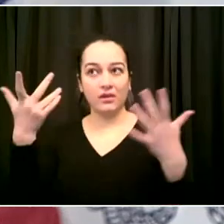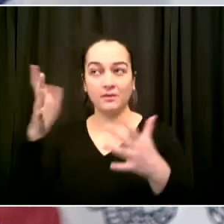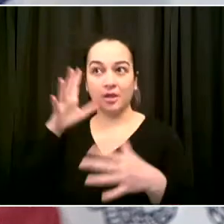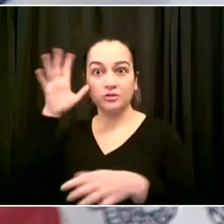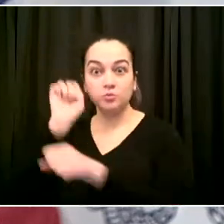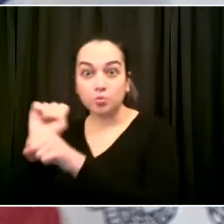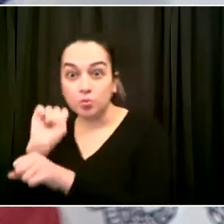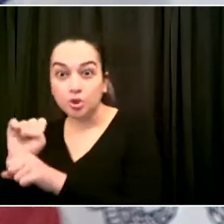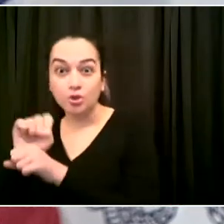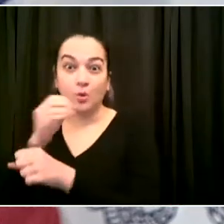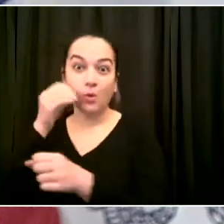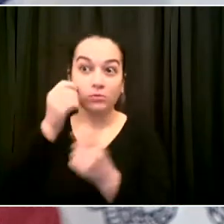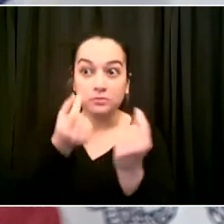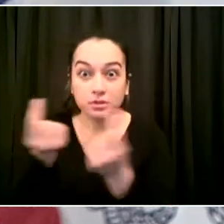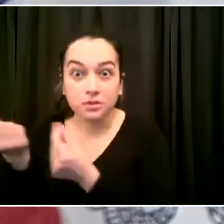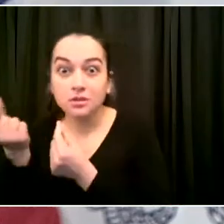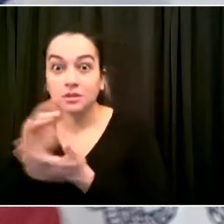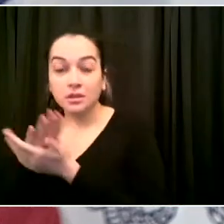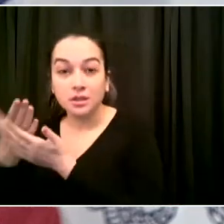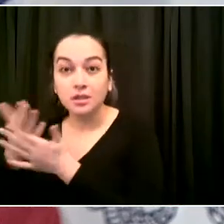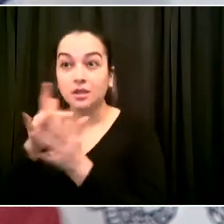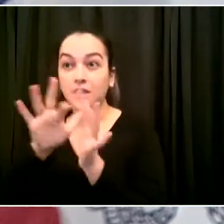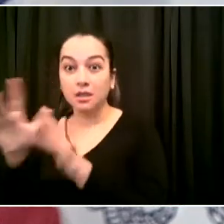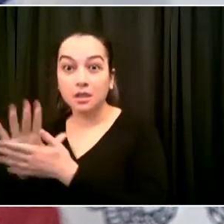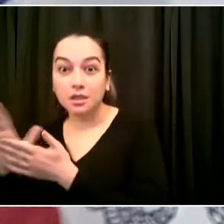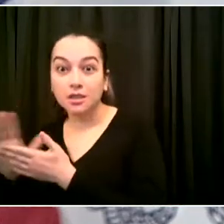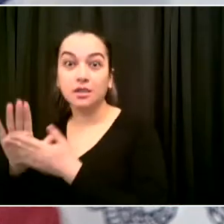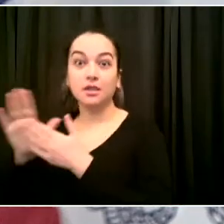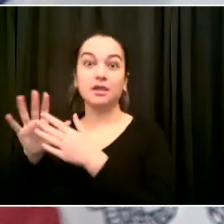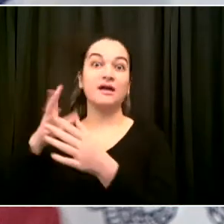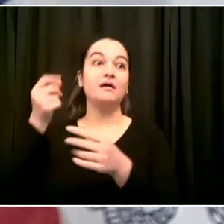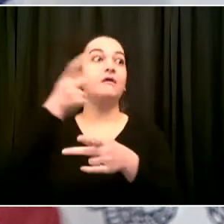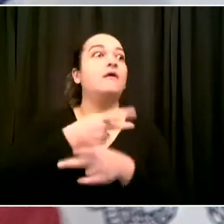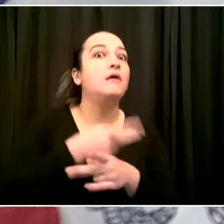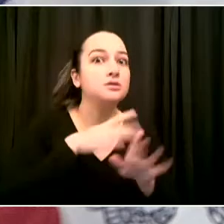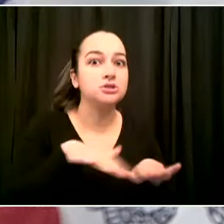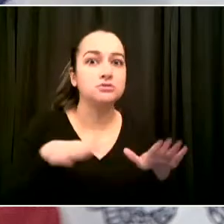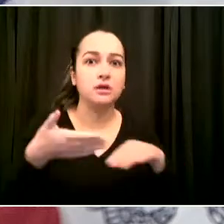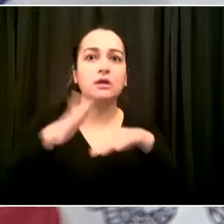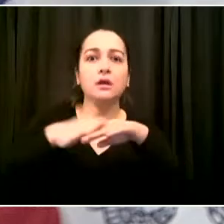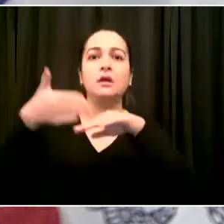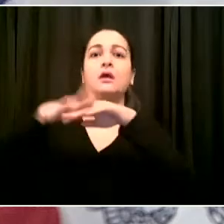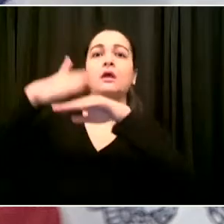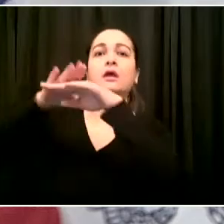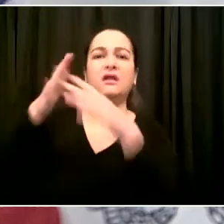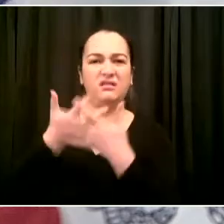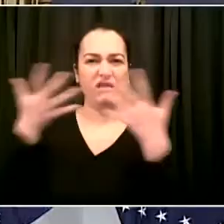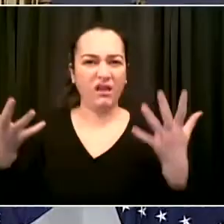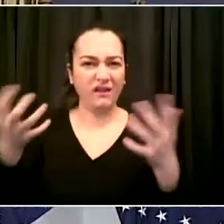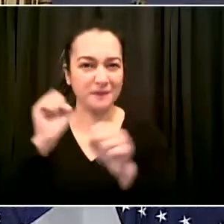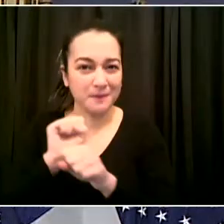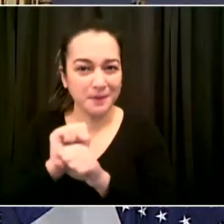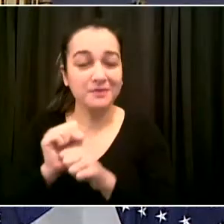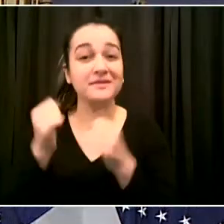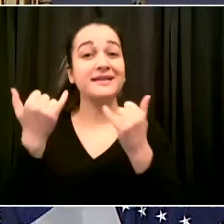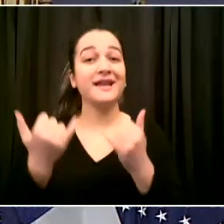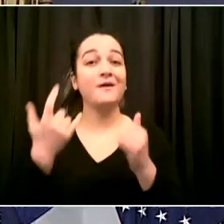TODAY. IT HAS BEEN A LOT FOR THEM TO HAVE TO COVER ALL THE BASES THAT ONCE AND FINALLY MIDDLE SCHOOL PARENTST GETTING A LITITTLE BIT OF RELIEF.